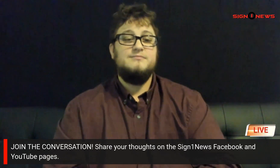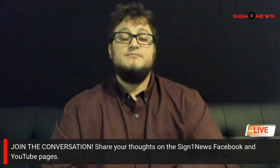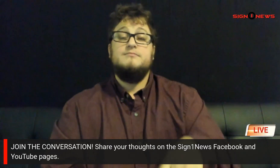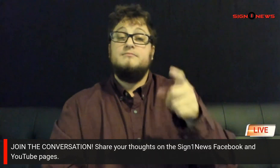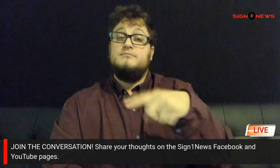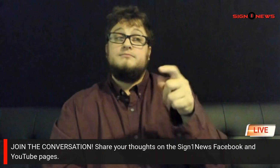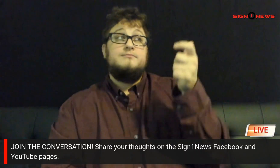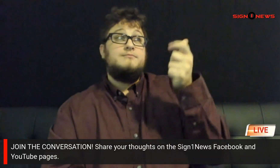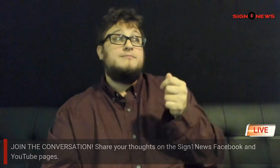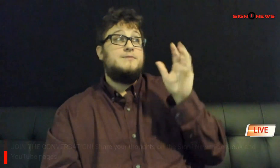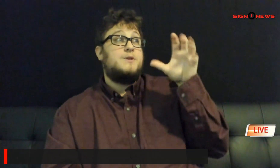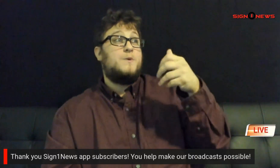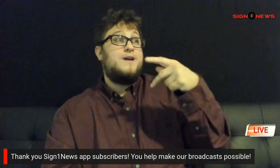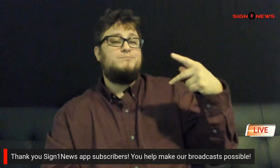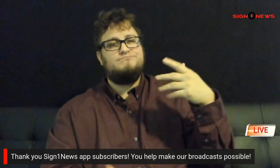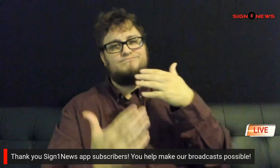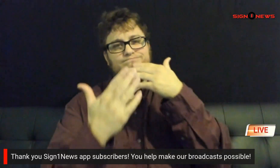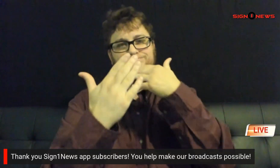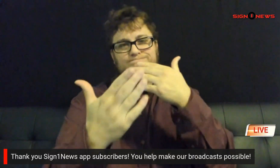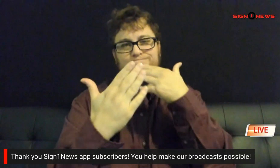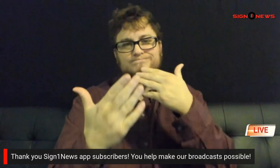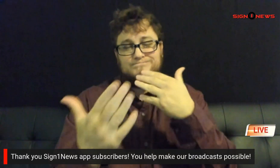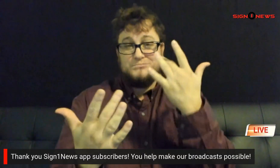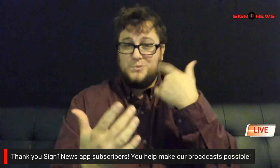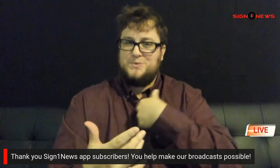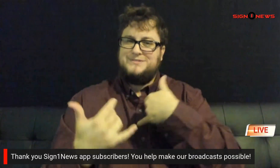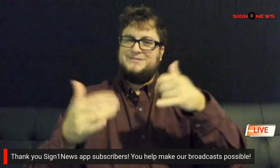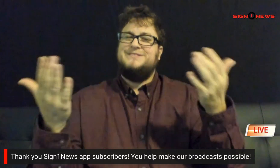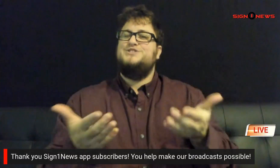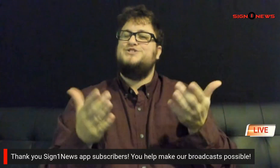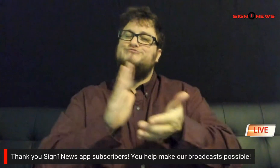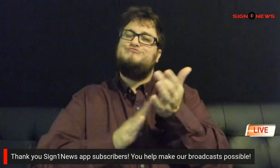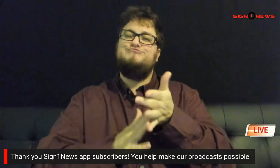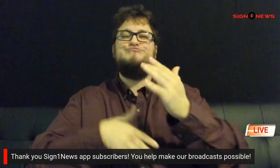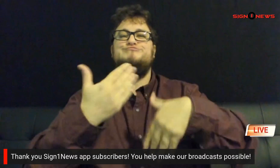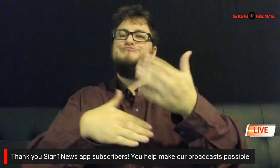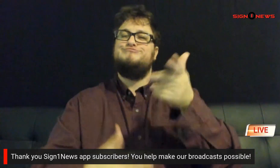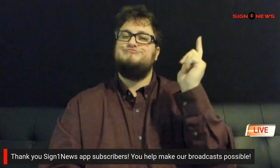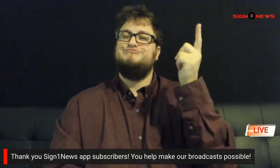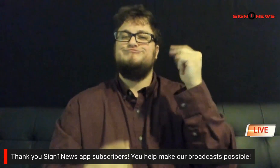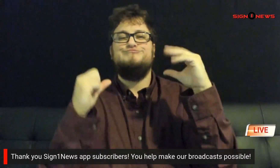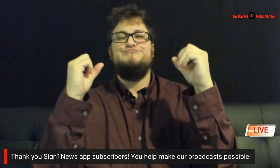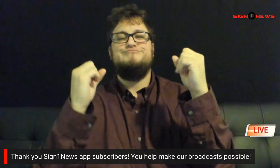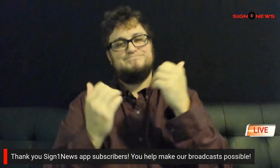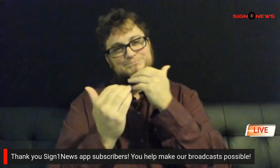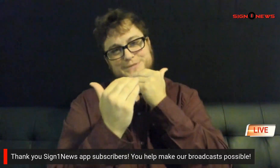a big thank you to our Sign1News app subscribers you help make this broadcast happen